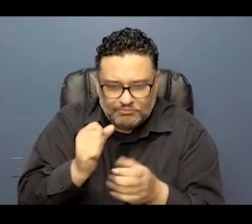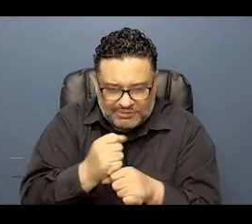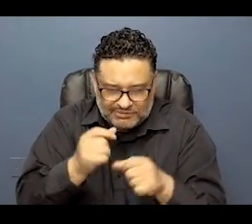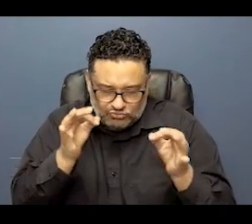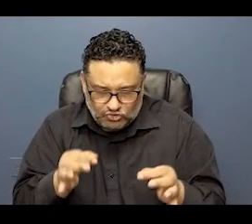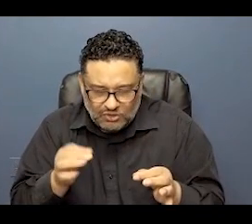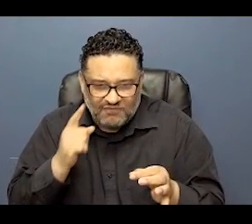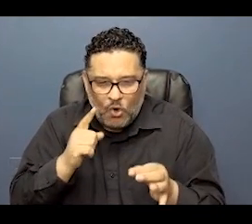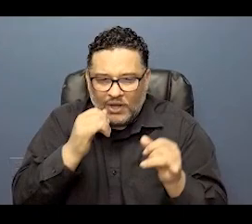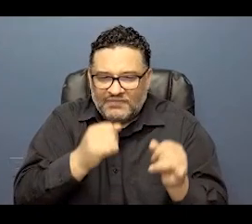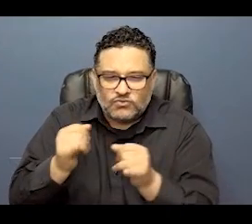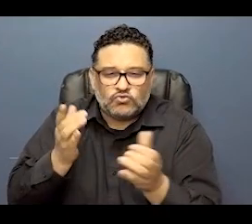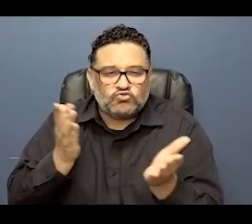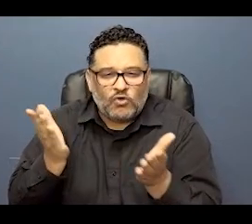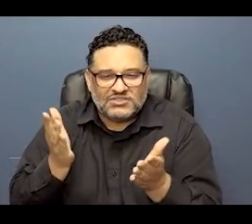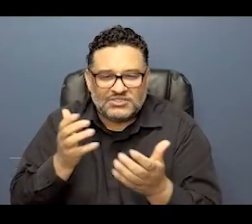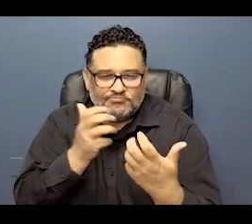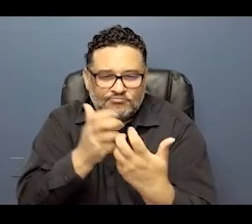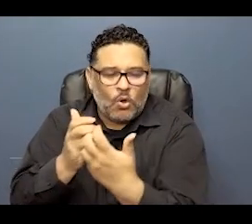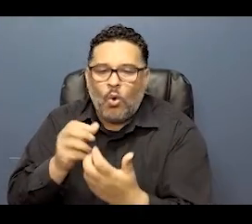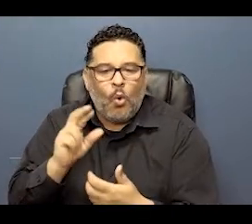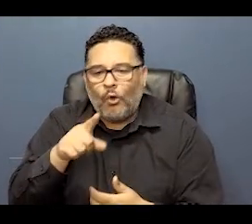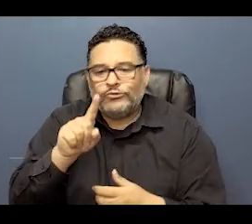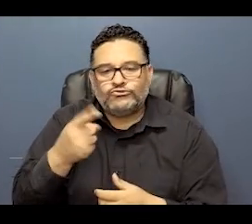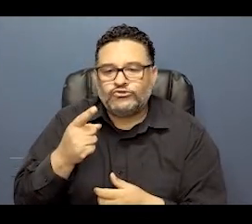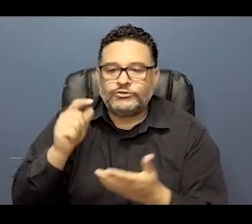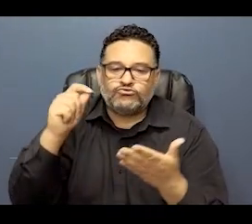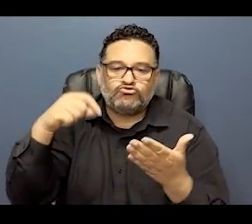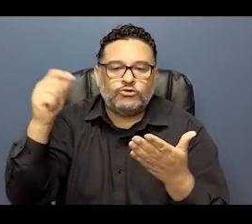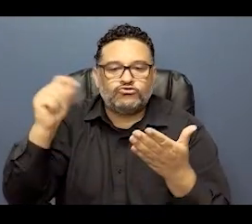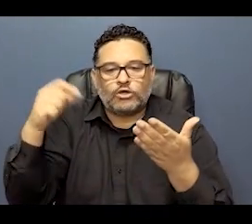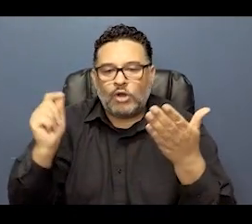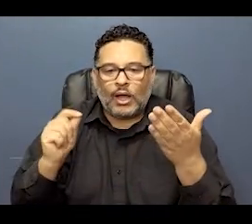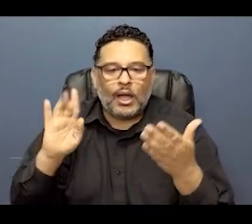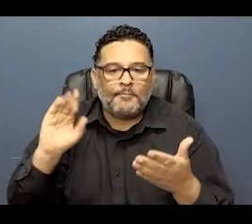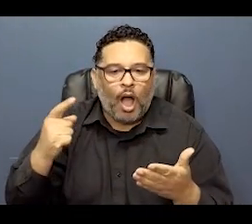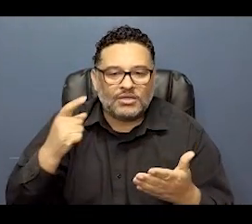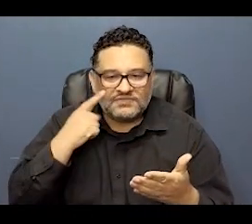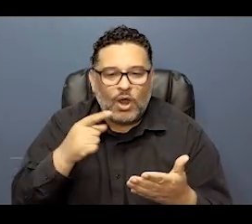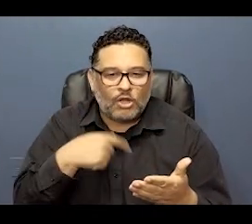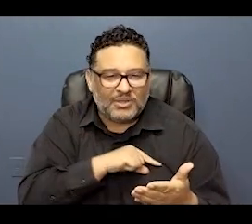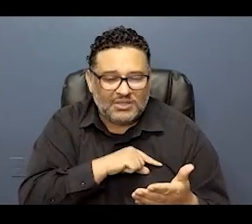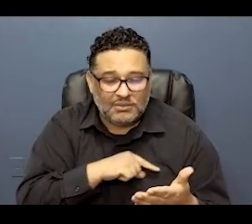are you just checking a box for eligibility? Could your approach be strengthened to help